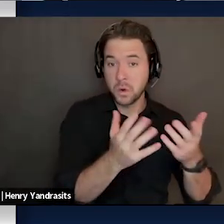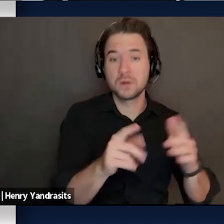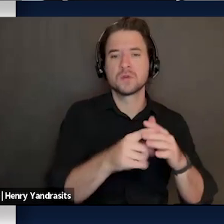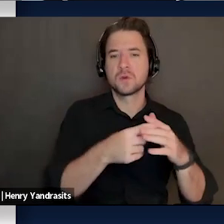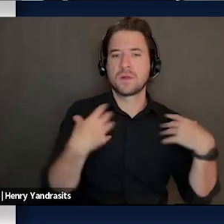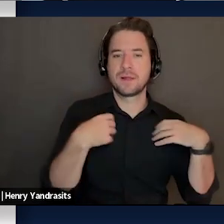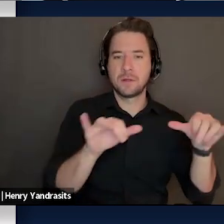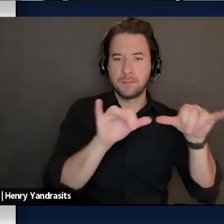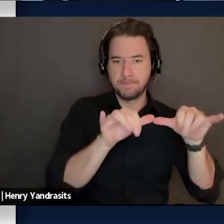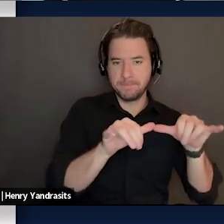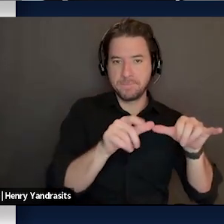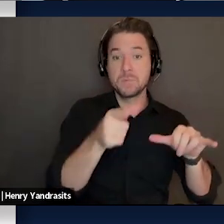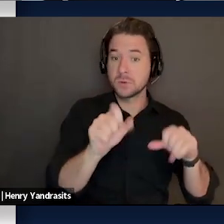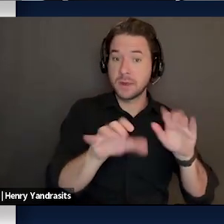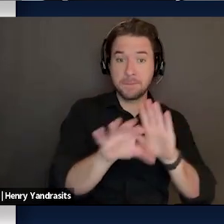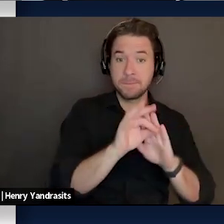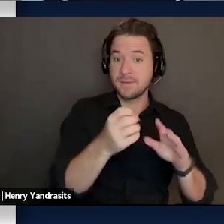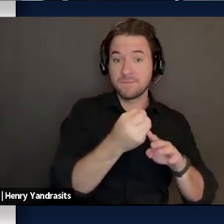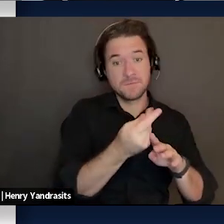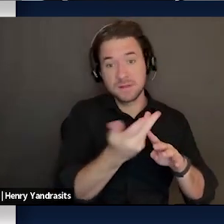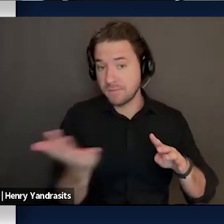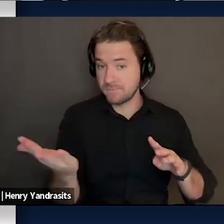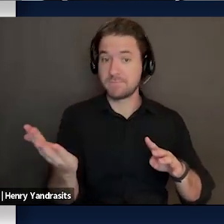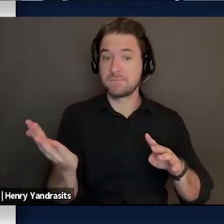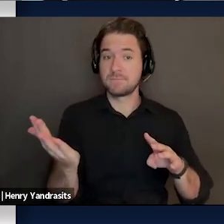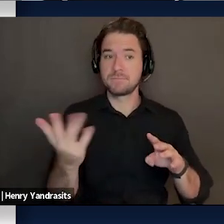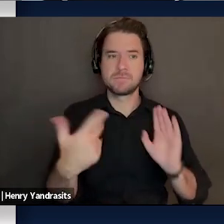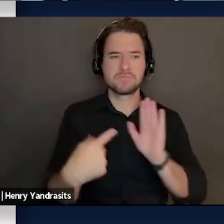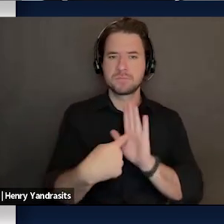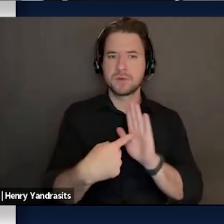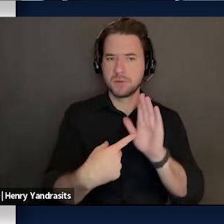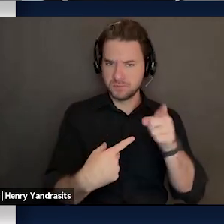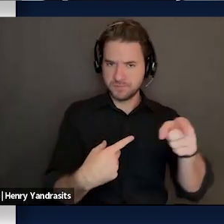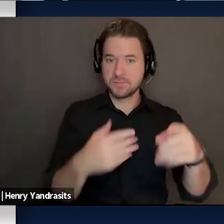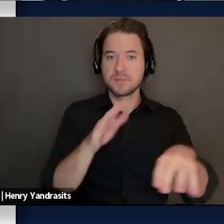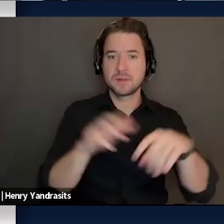You can select from a variety of health measures, and in the example shown on the screen.